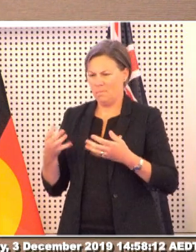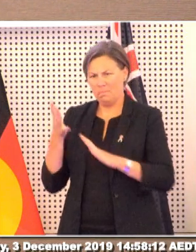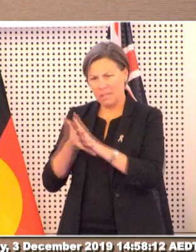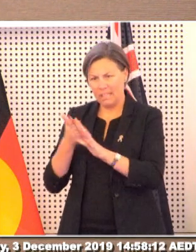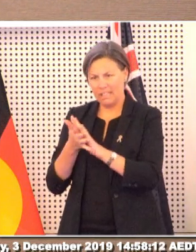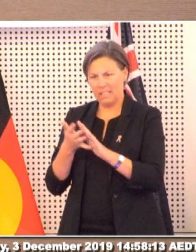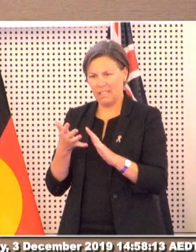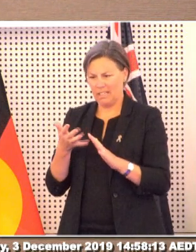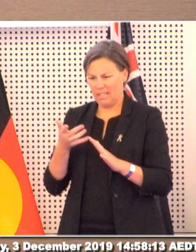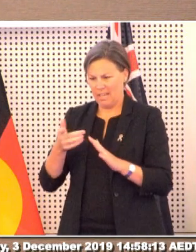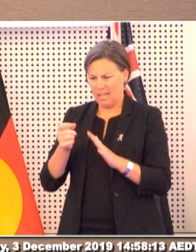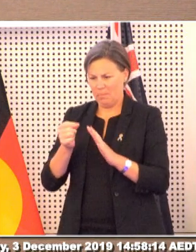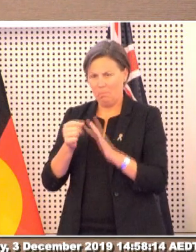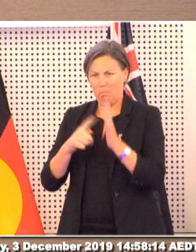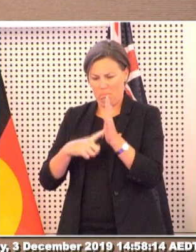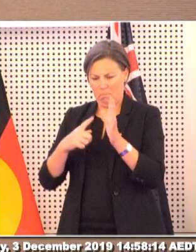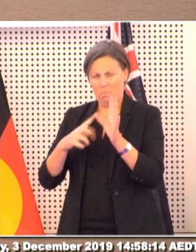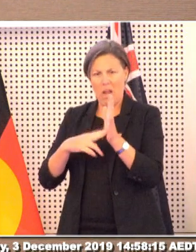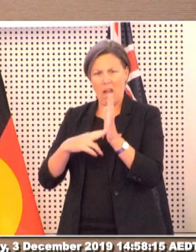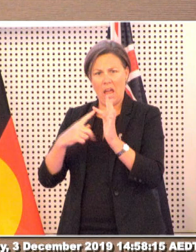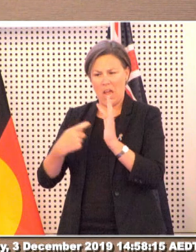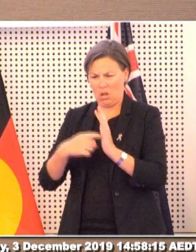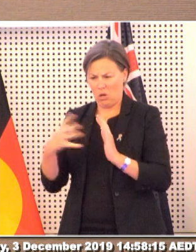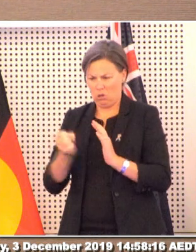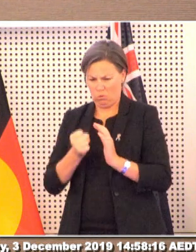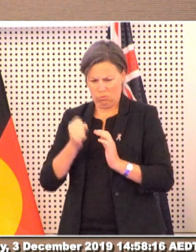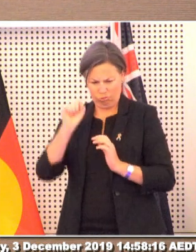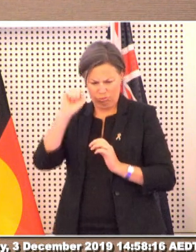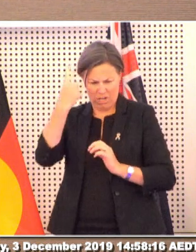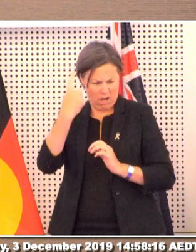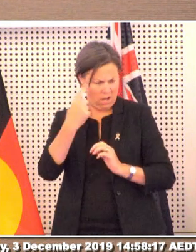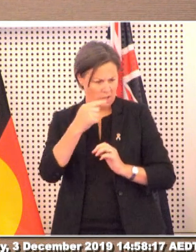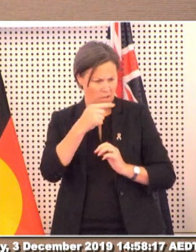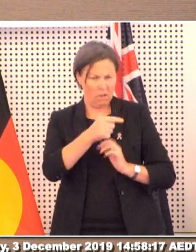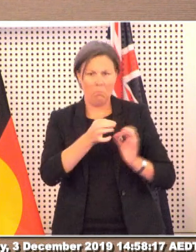same plan for each individual in a group home? Apparently not.